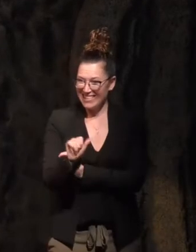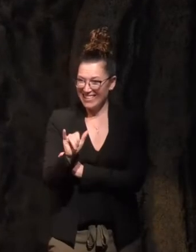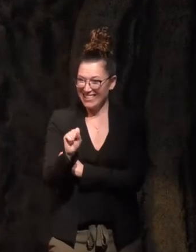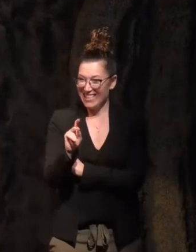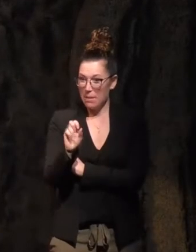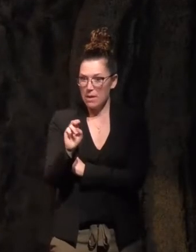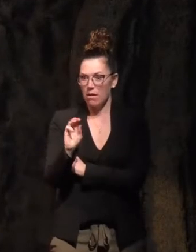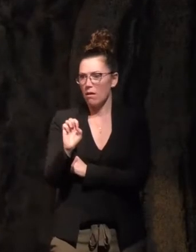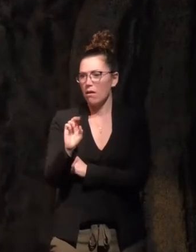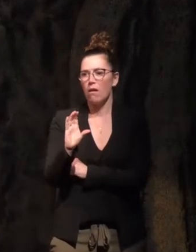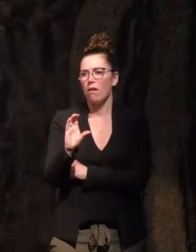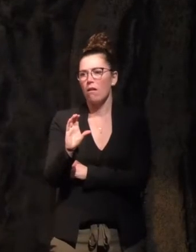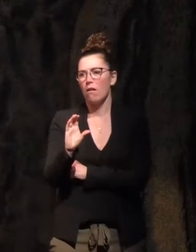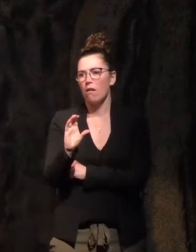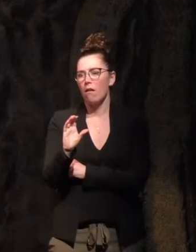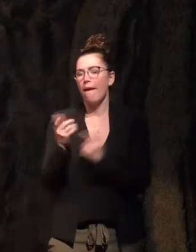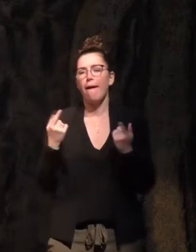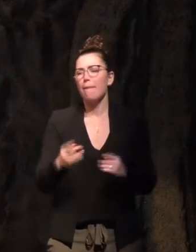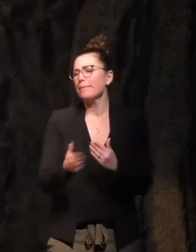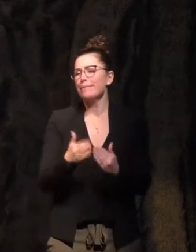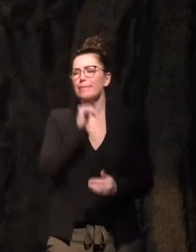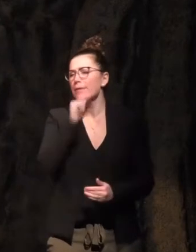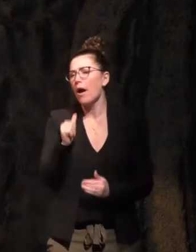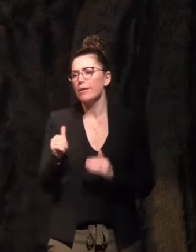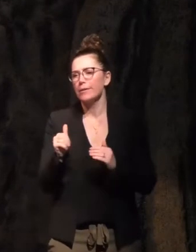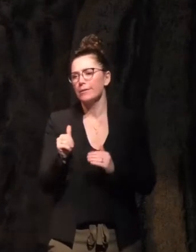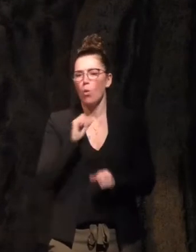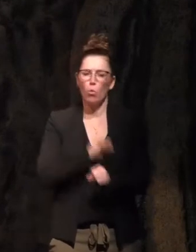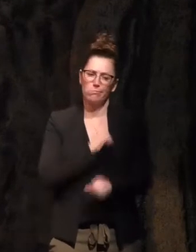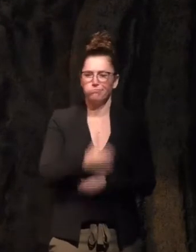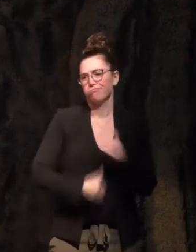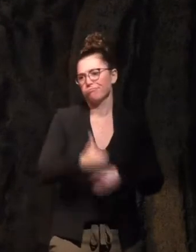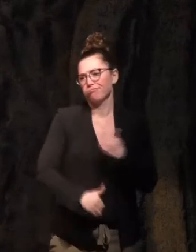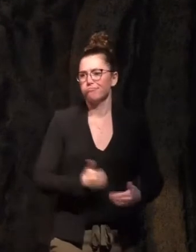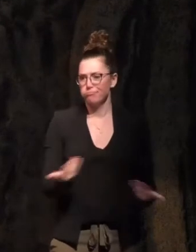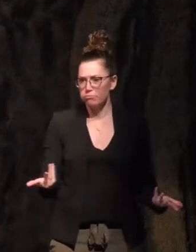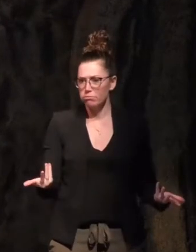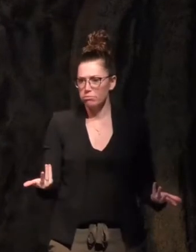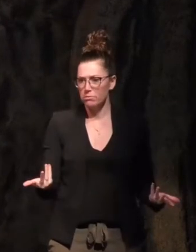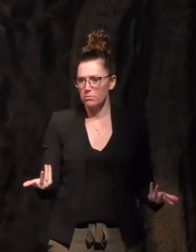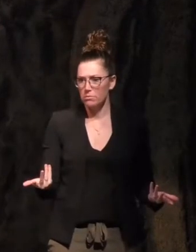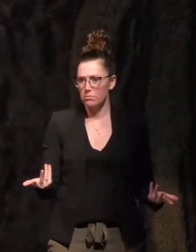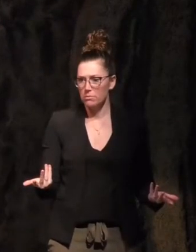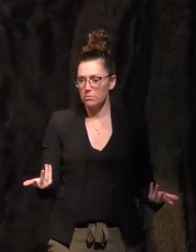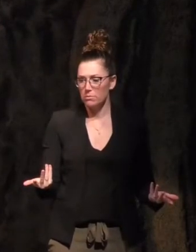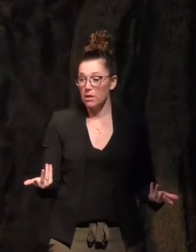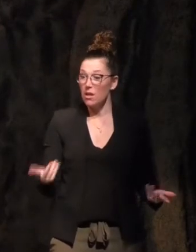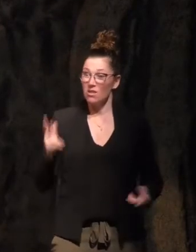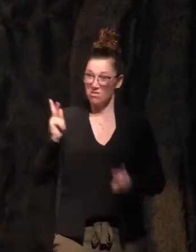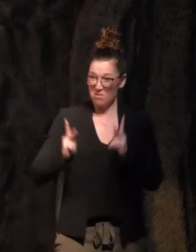and that we, all of us, are far more dependent on the winds blowing from those who control the levels of power,